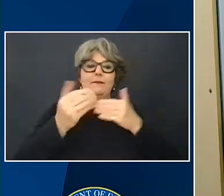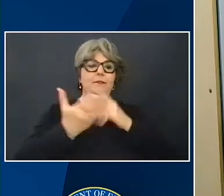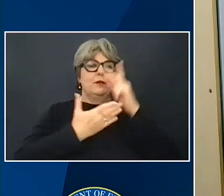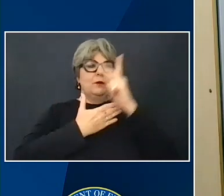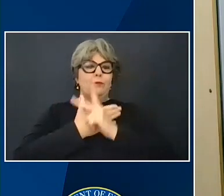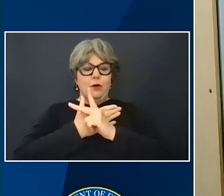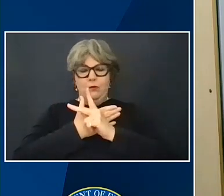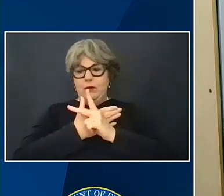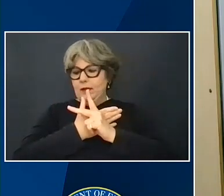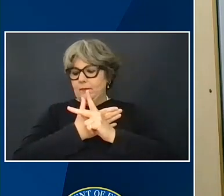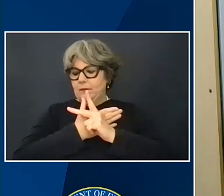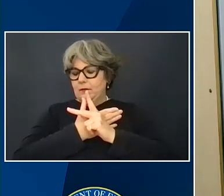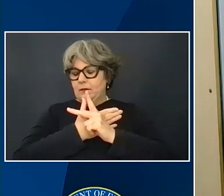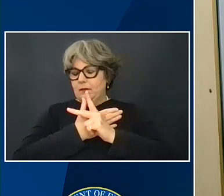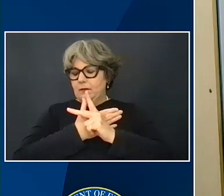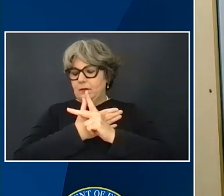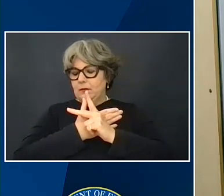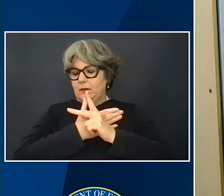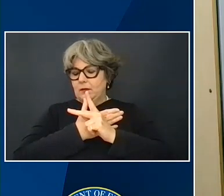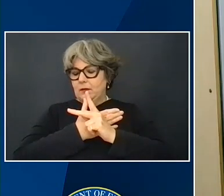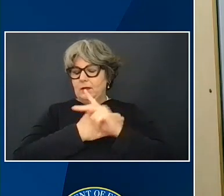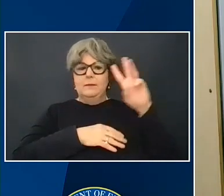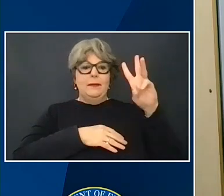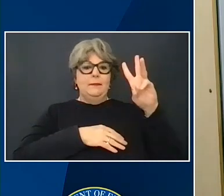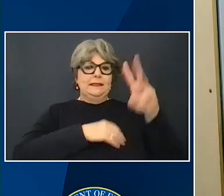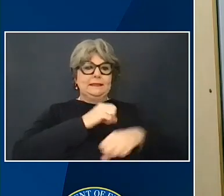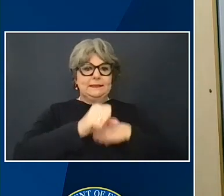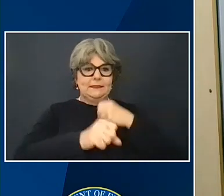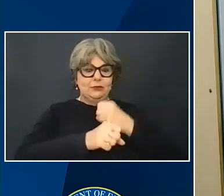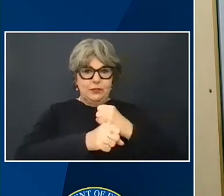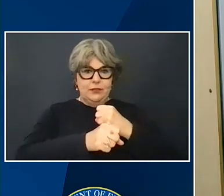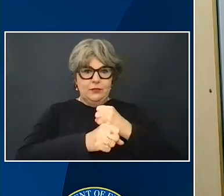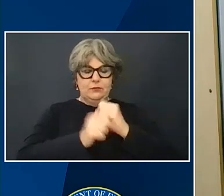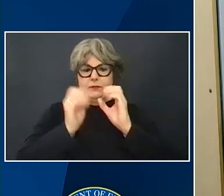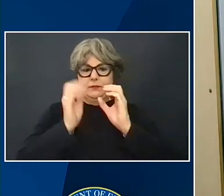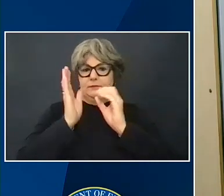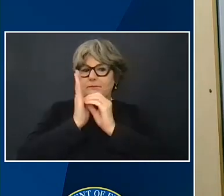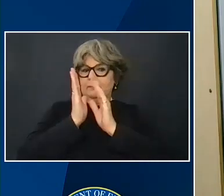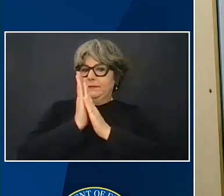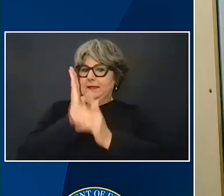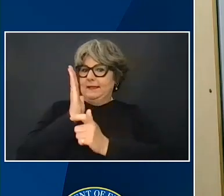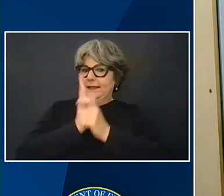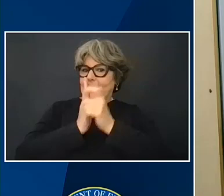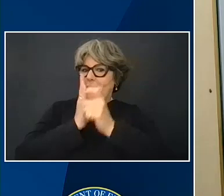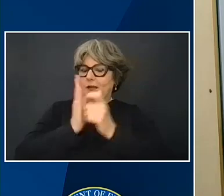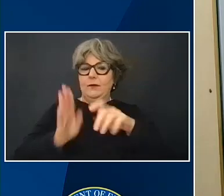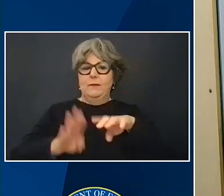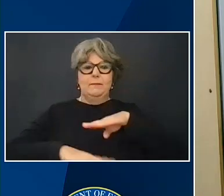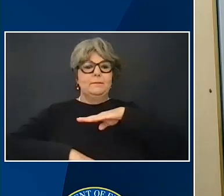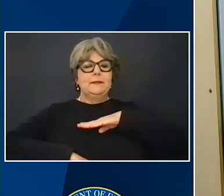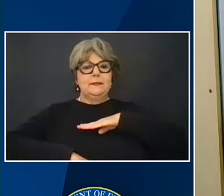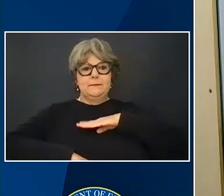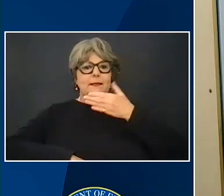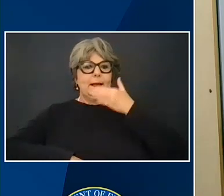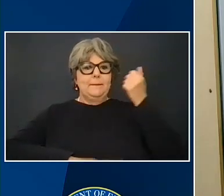students six years, as documented in the catalog to complete, would have to meet a better student achievement standard within